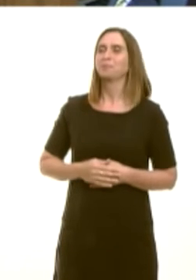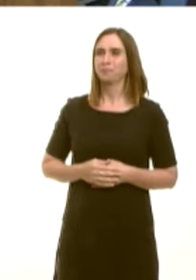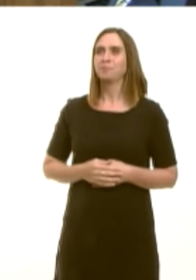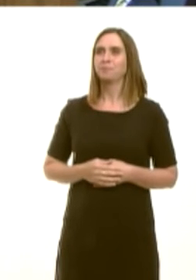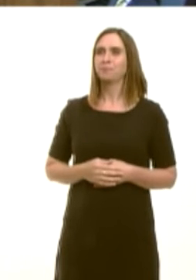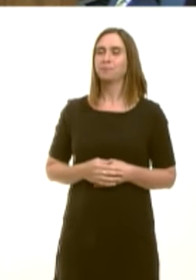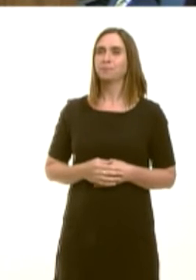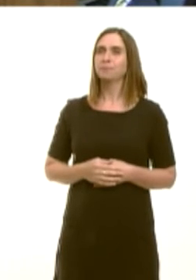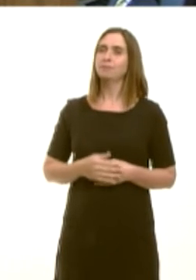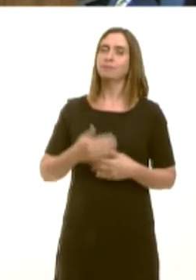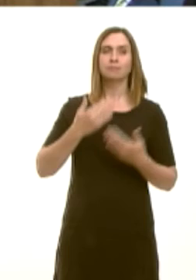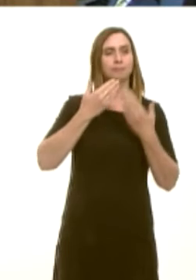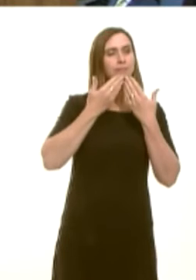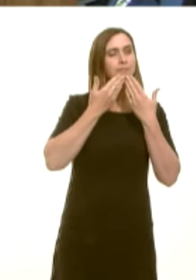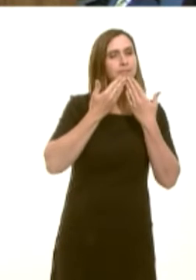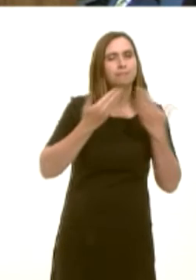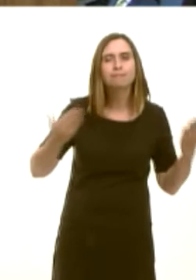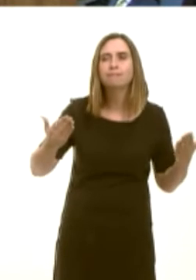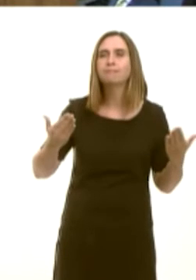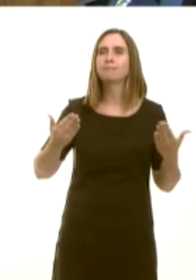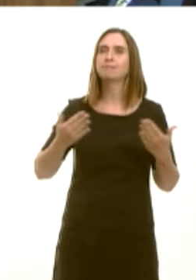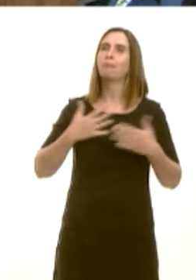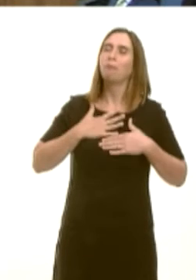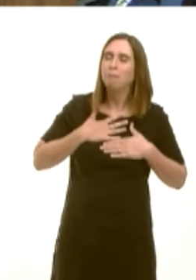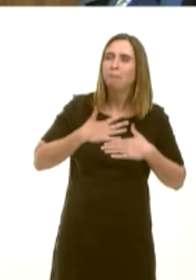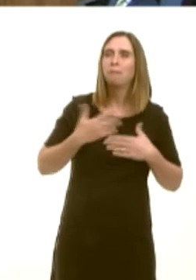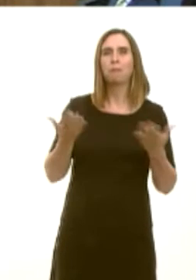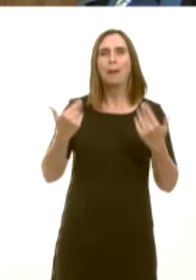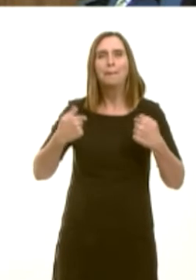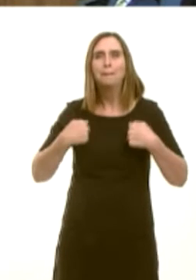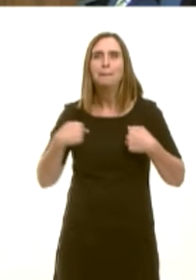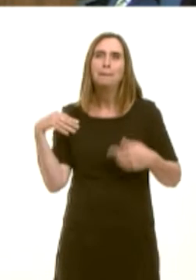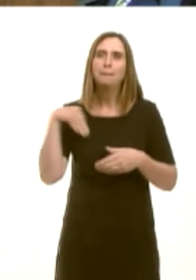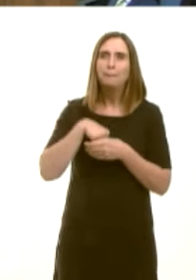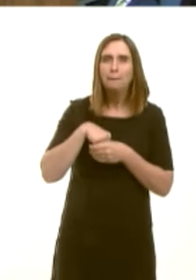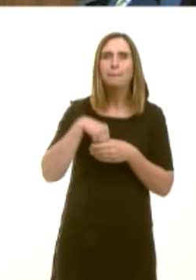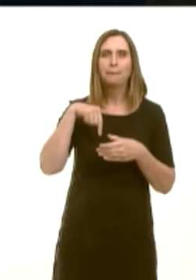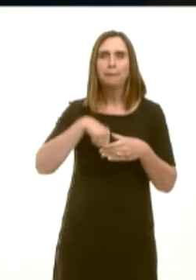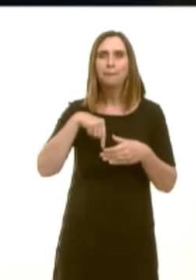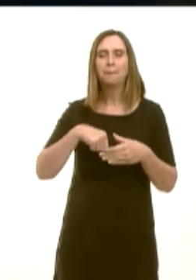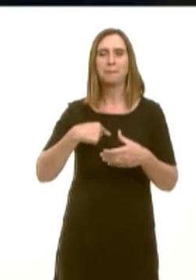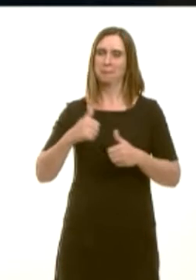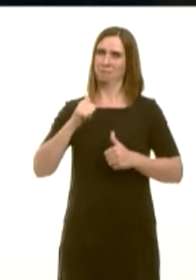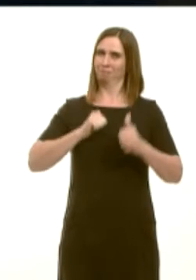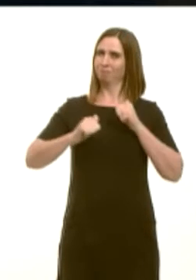like to thank you all for this generous welcome. Iím overwhelmed and honoured to be among